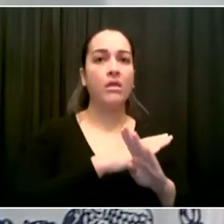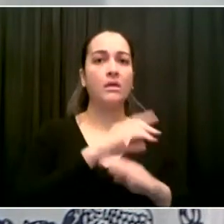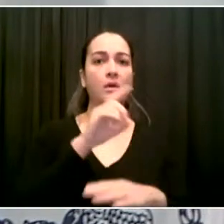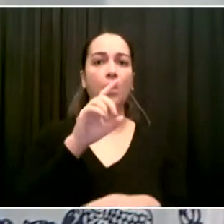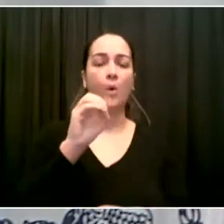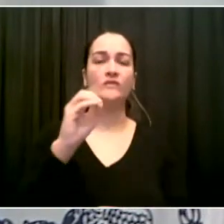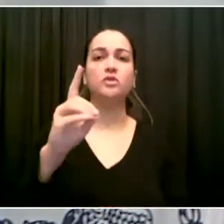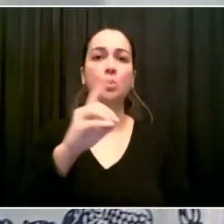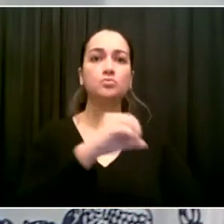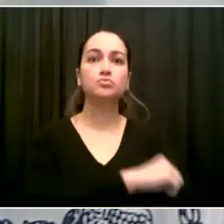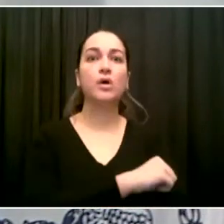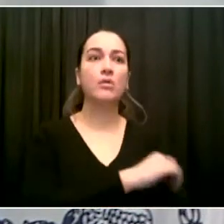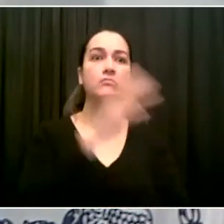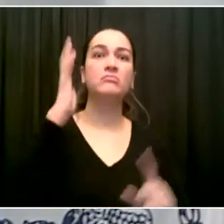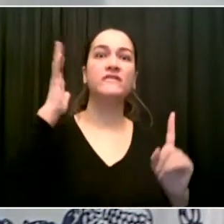HAVE YOYOSU EEEEN A